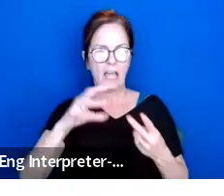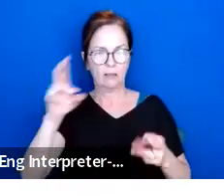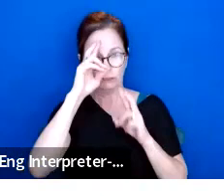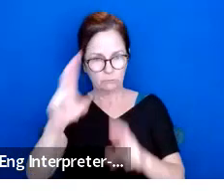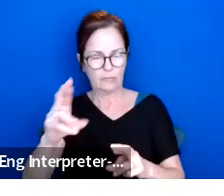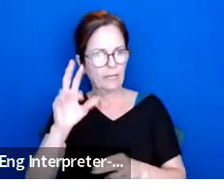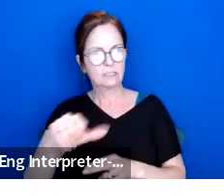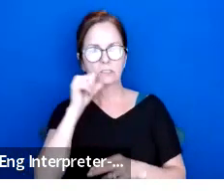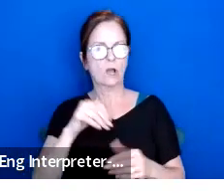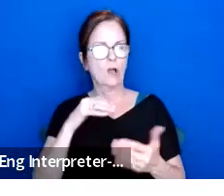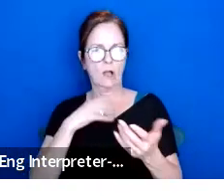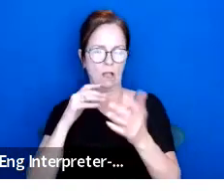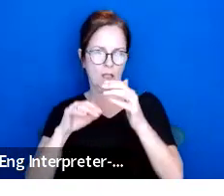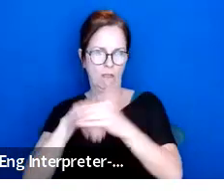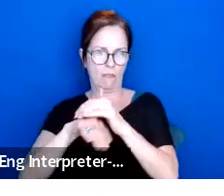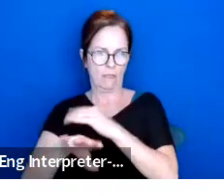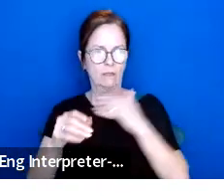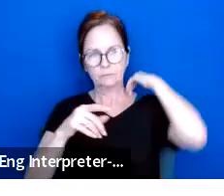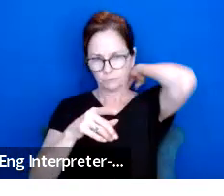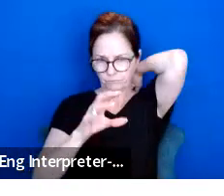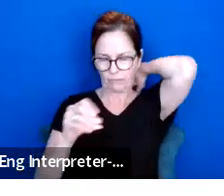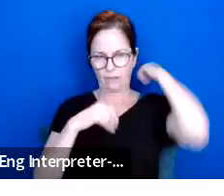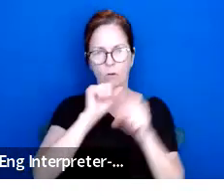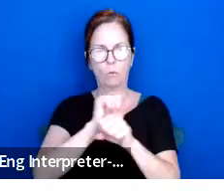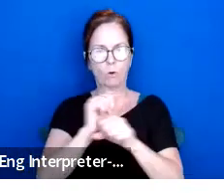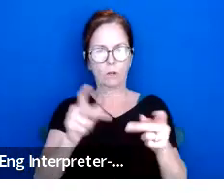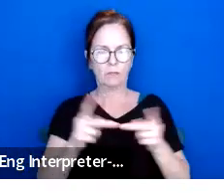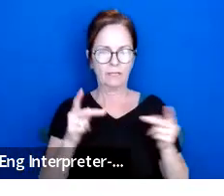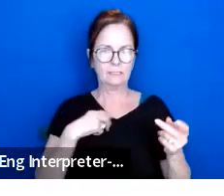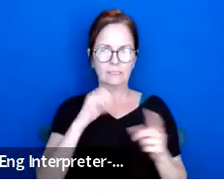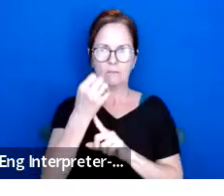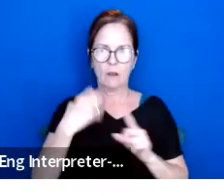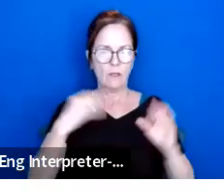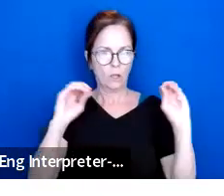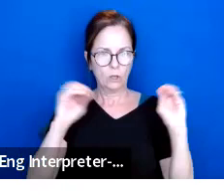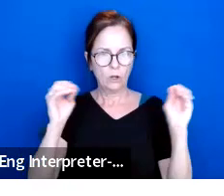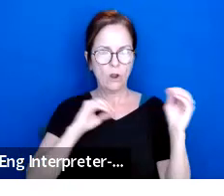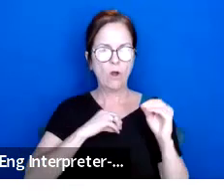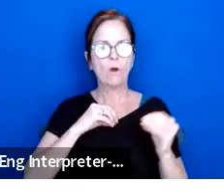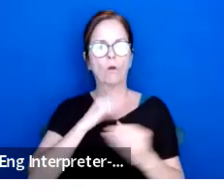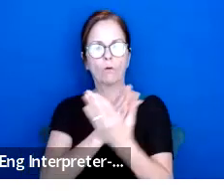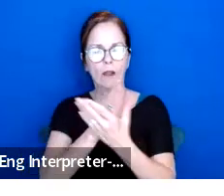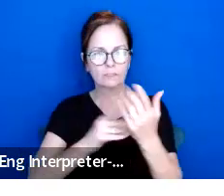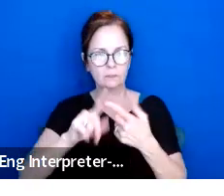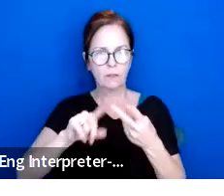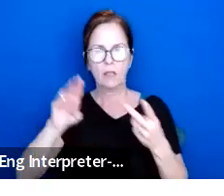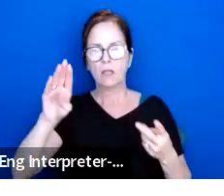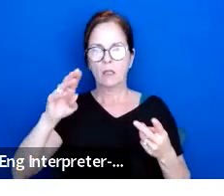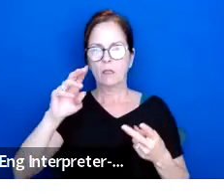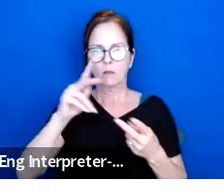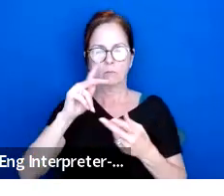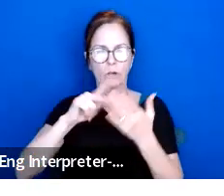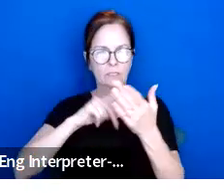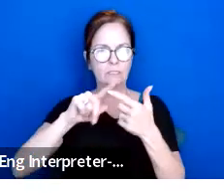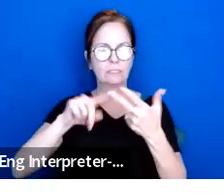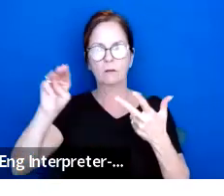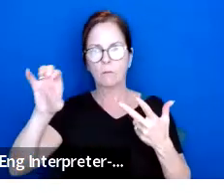Promotes an inclusive classroom or workplace environment that is free from harassment, prejudice, or bias. Again, not an accessibility standard.